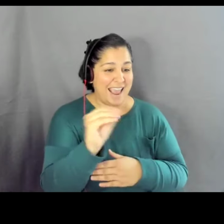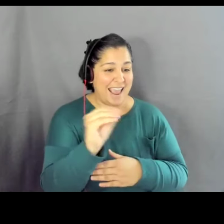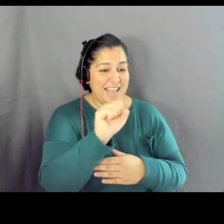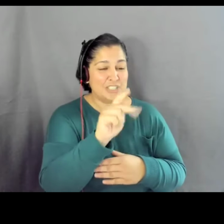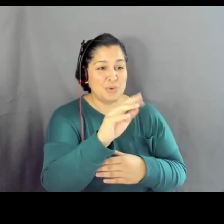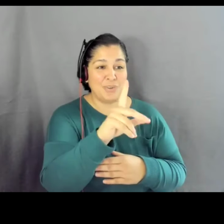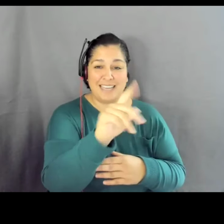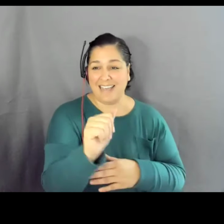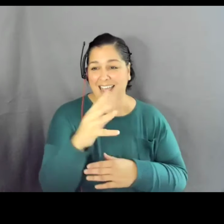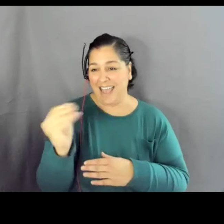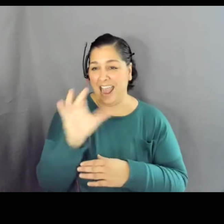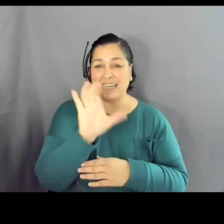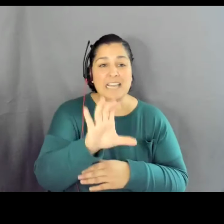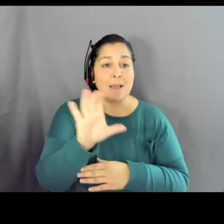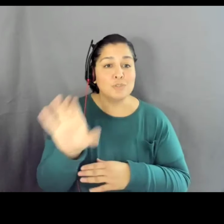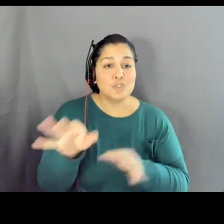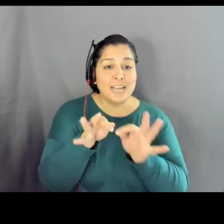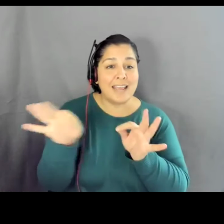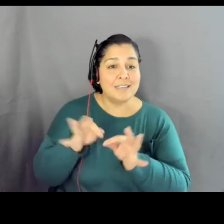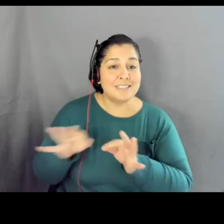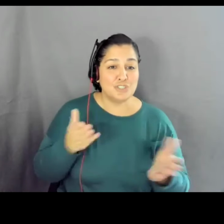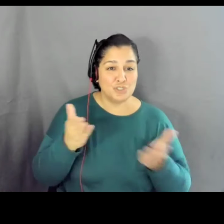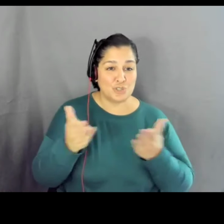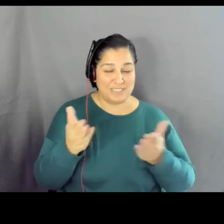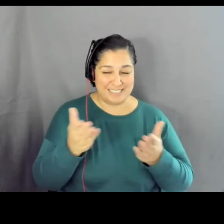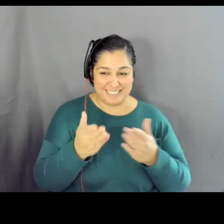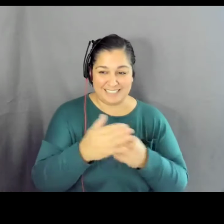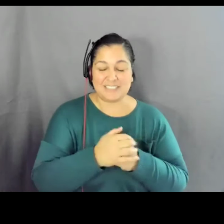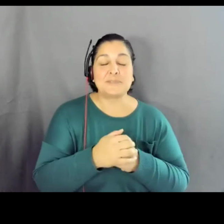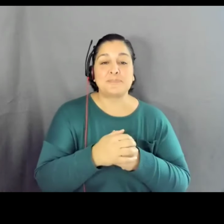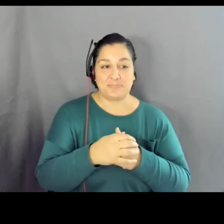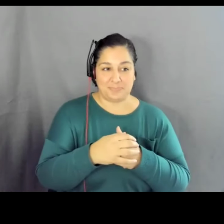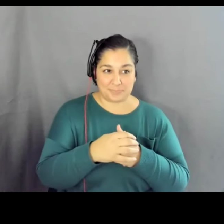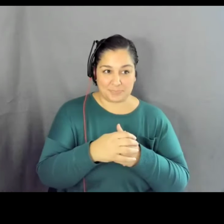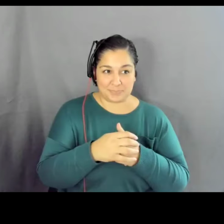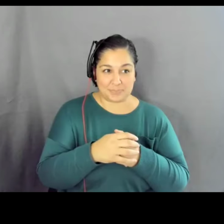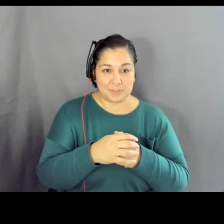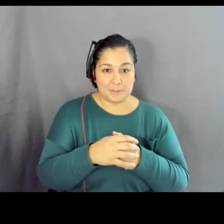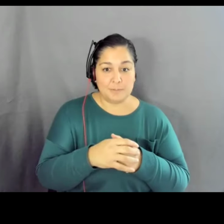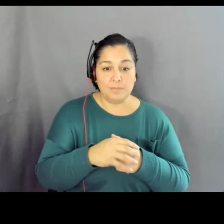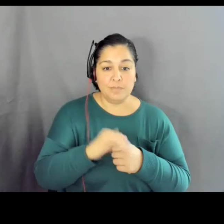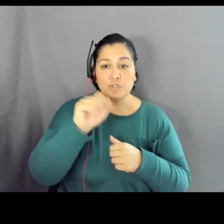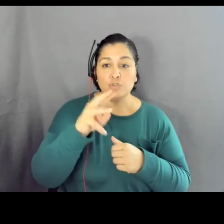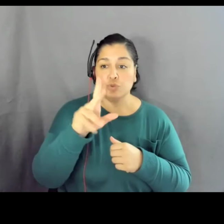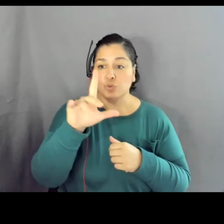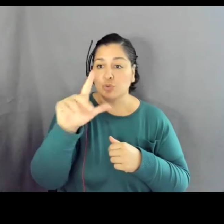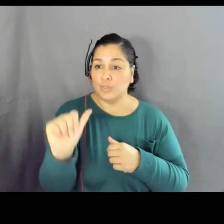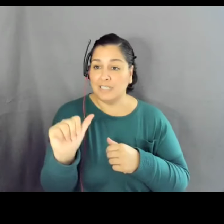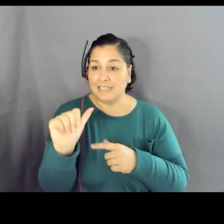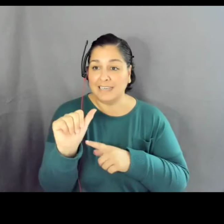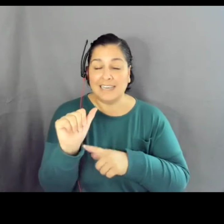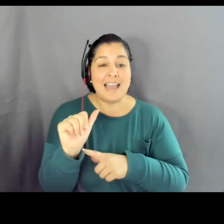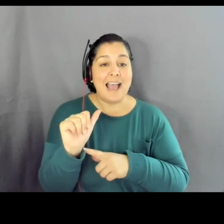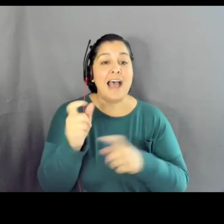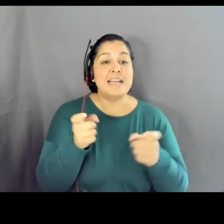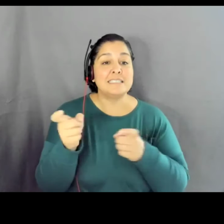And our chat and behind the scenes aspects of the webinar is being facilitated by Julia Gunnison, Manager of Artist Initiatives here at Creative Capital.